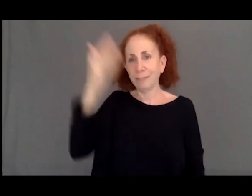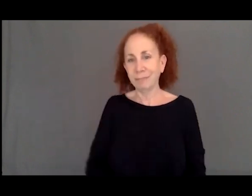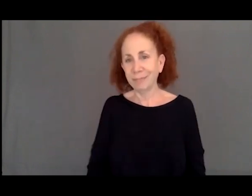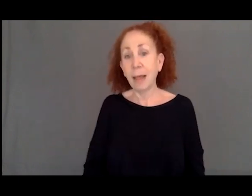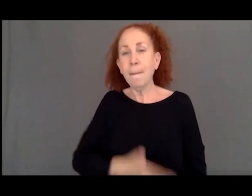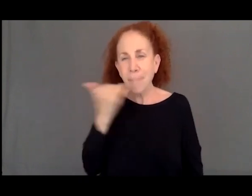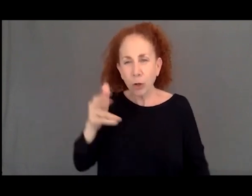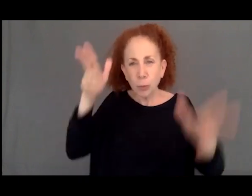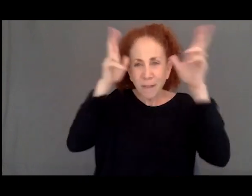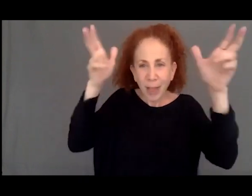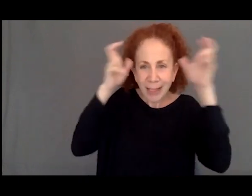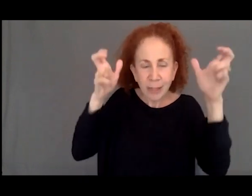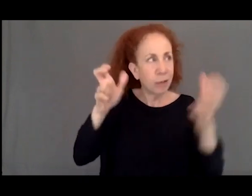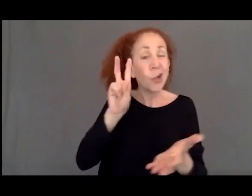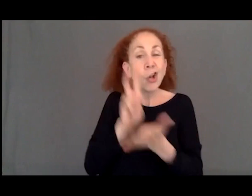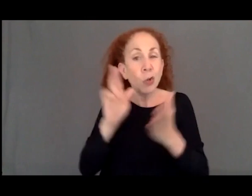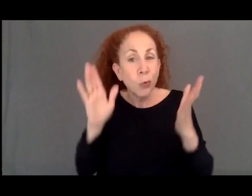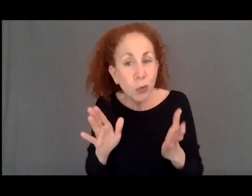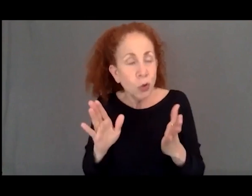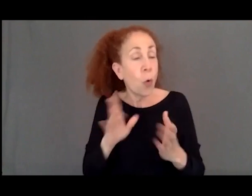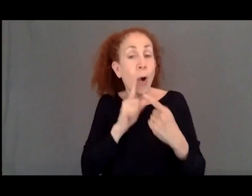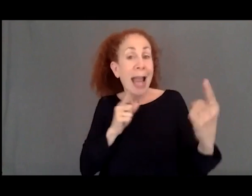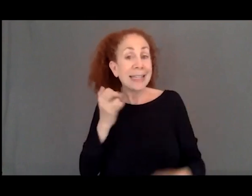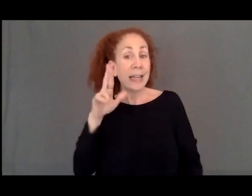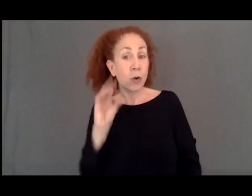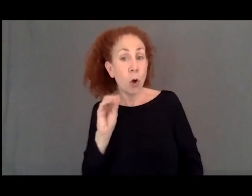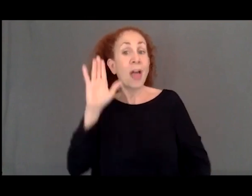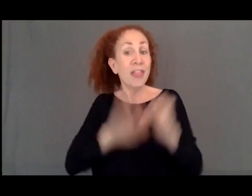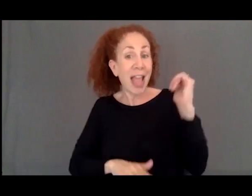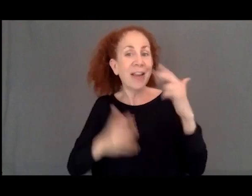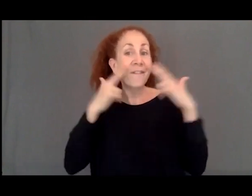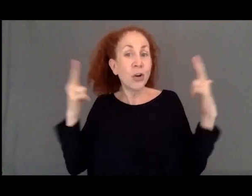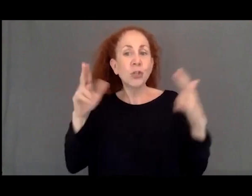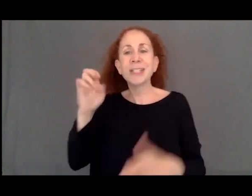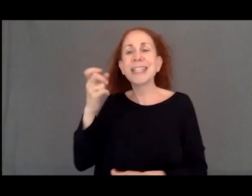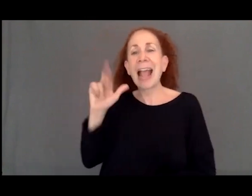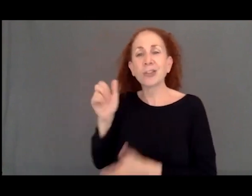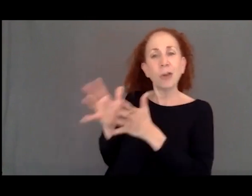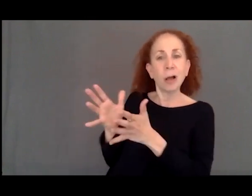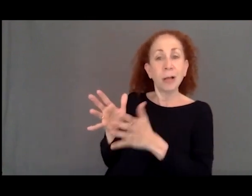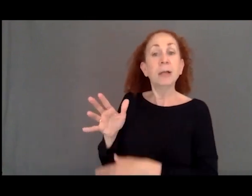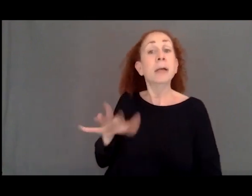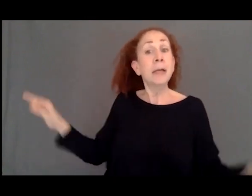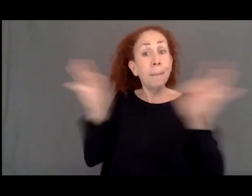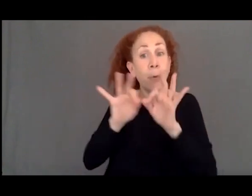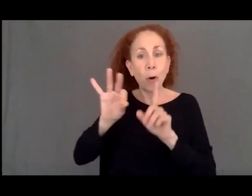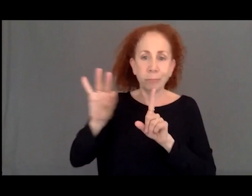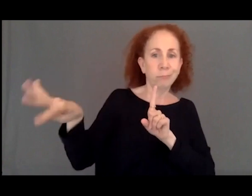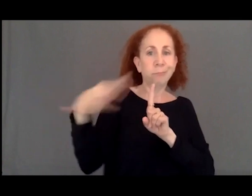better to be villain, loser, or anti-hero than virtuous extra so long as one commanded the bright lights